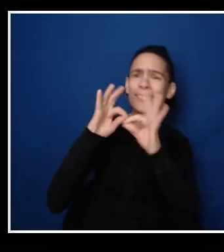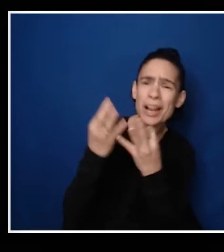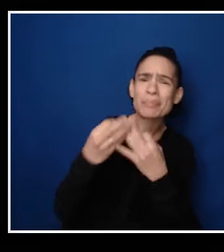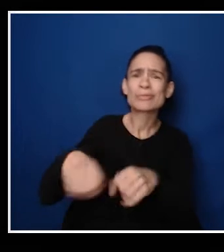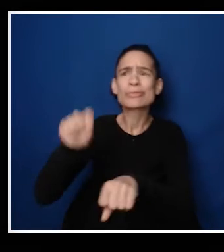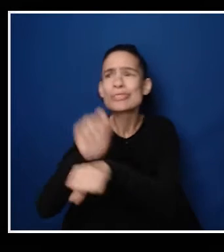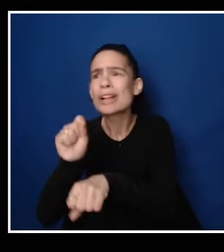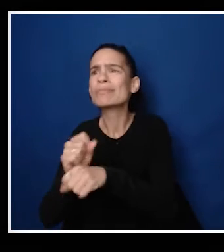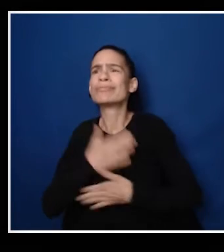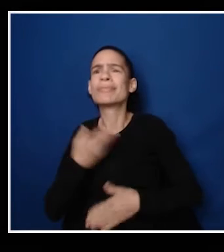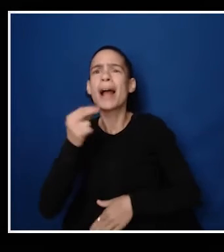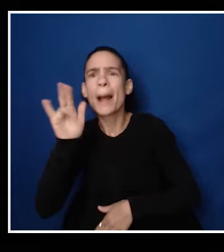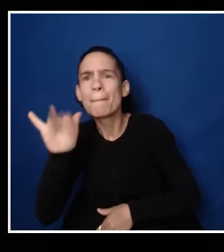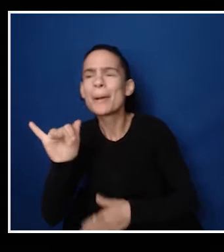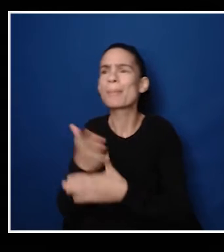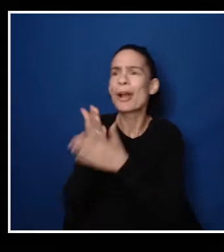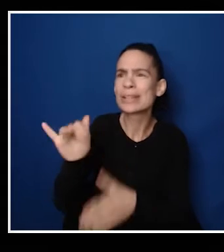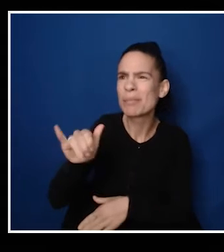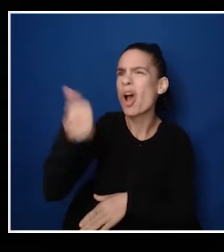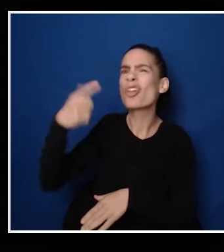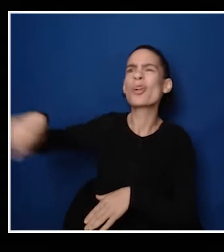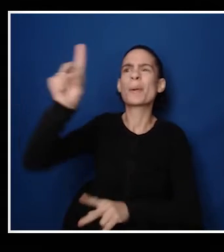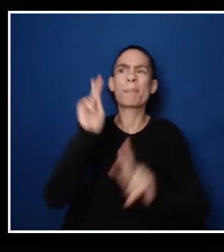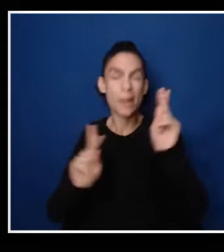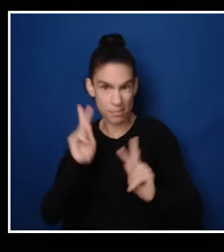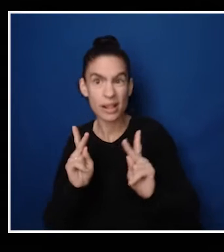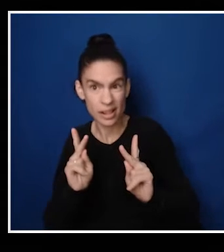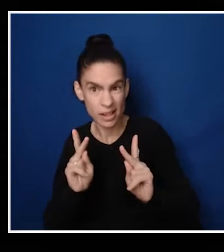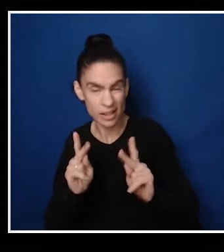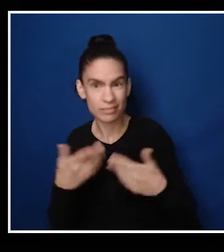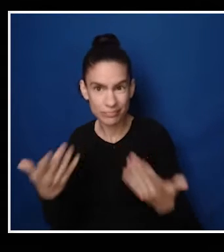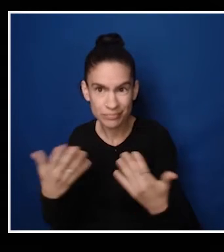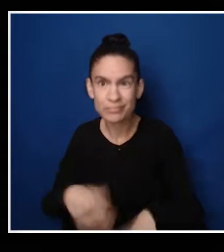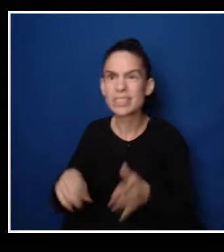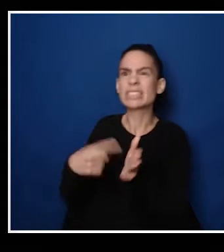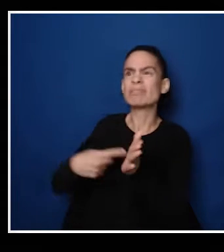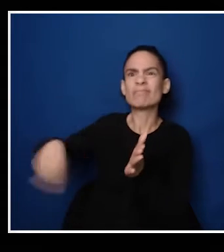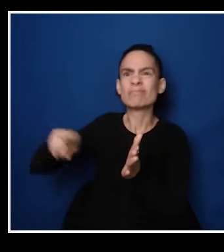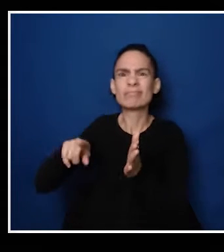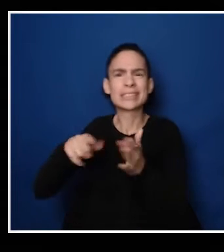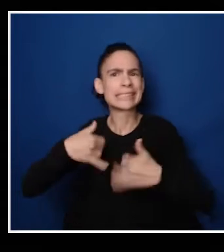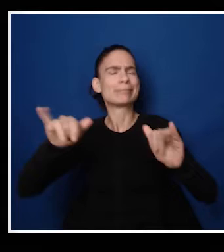people with disabilities have families, jobs, partners, and hobbies. But sometimes they still face barriers